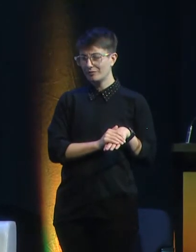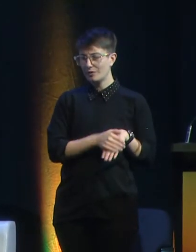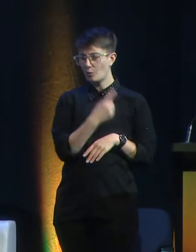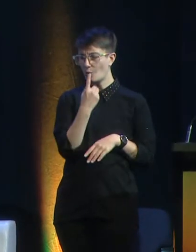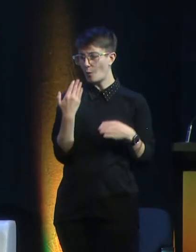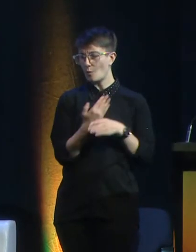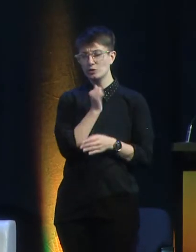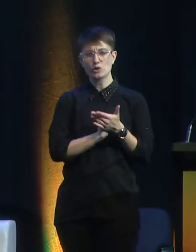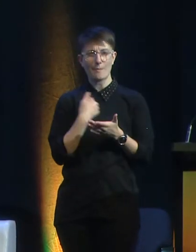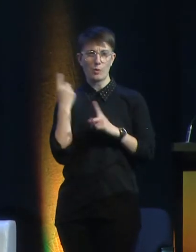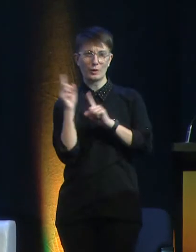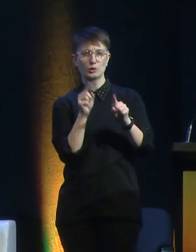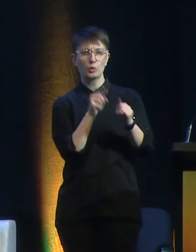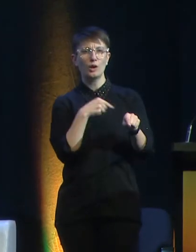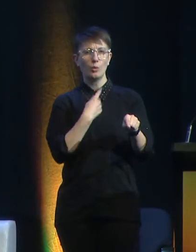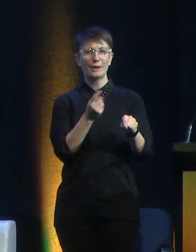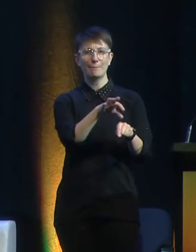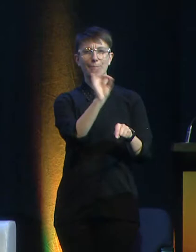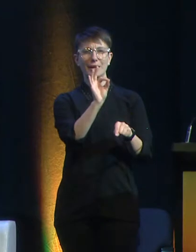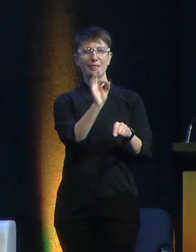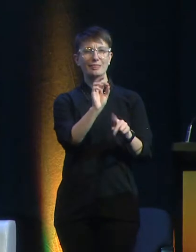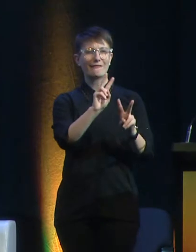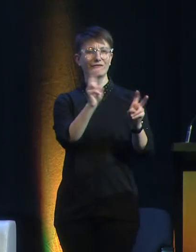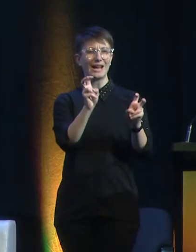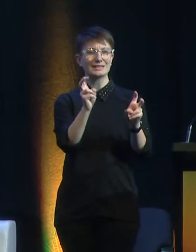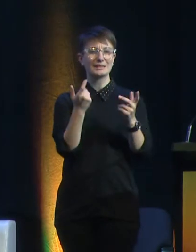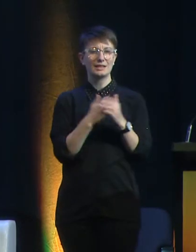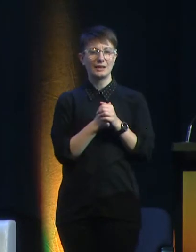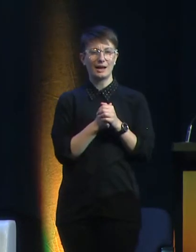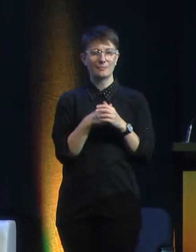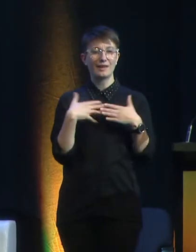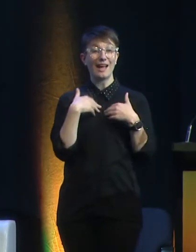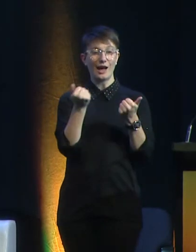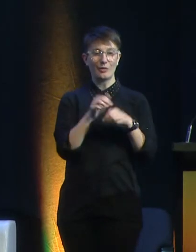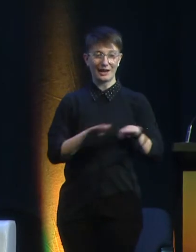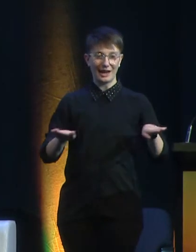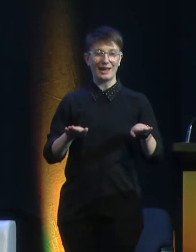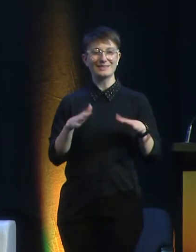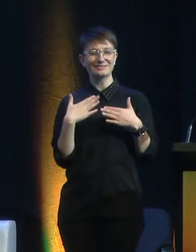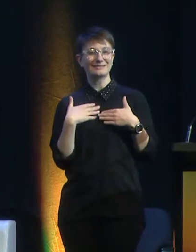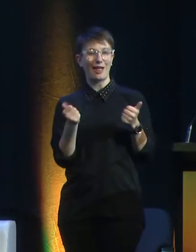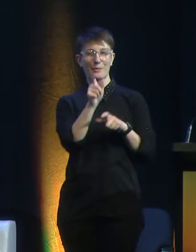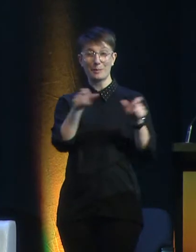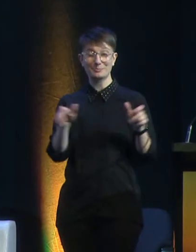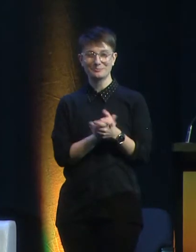I was at we coined the phrase “Ora te whenua, ora te tangata.” It was often an old phrase